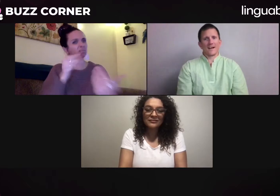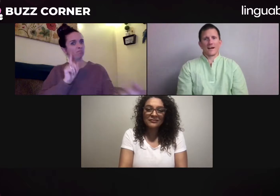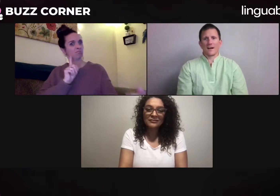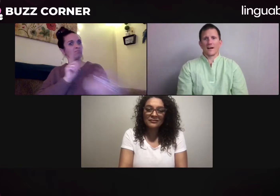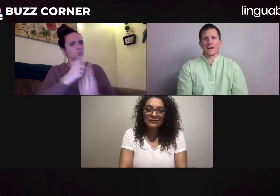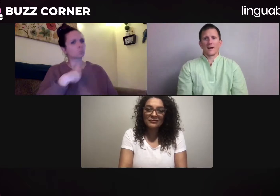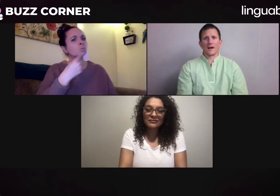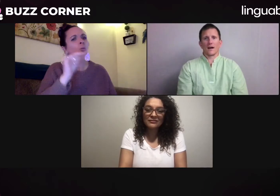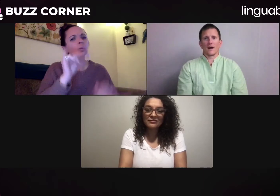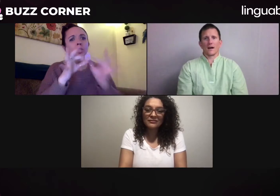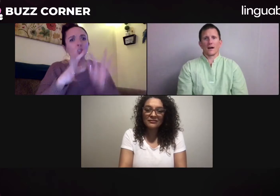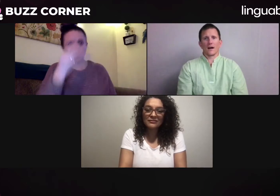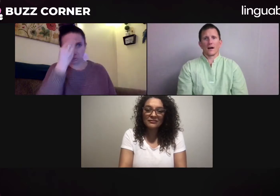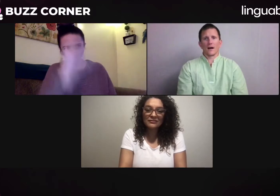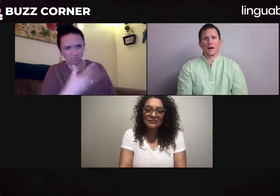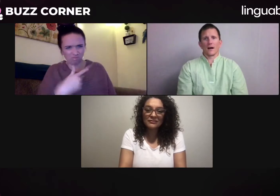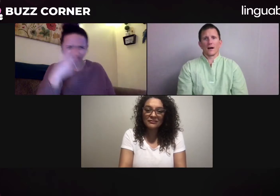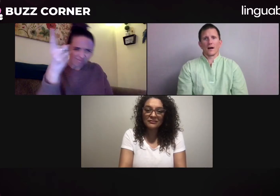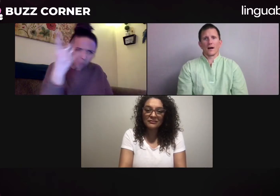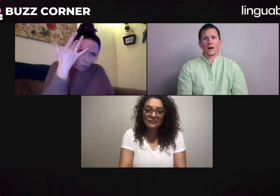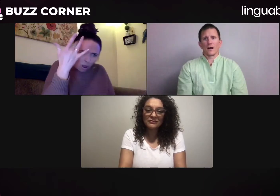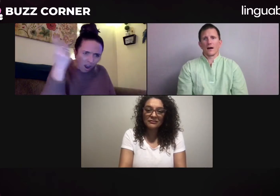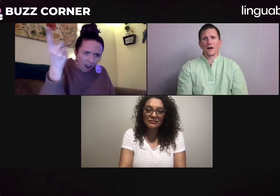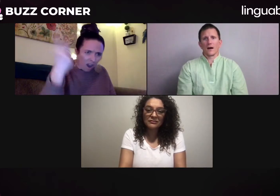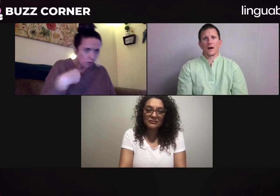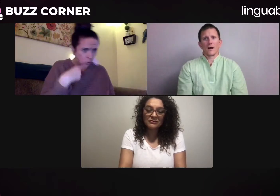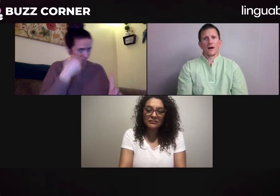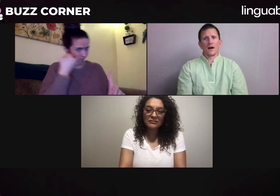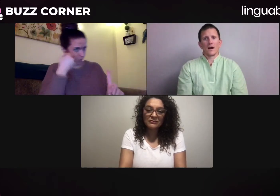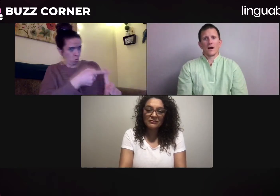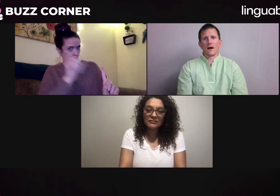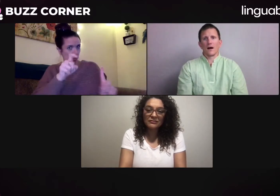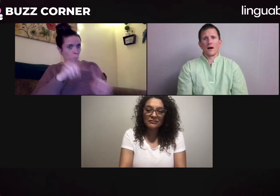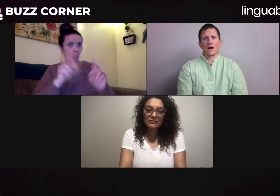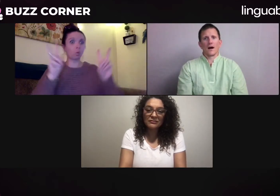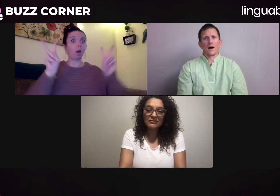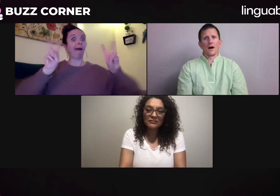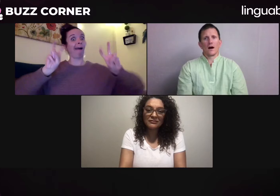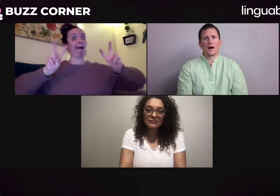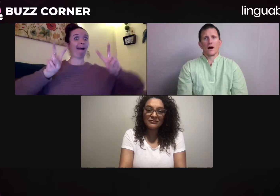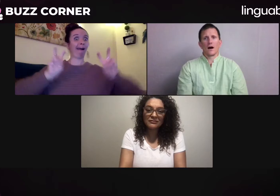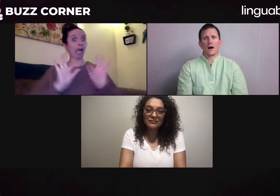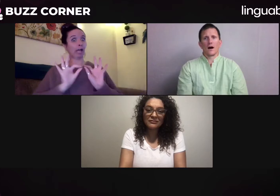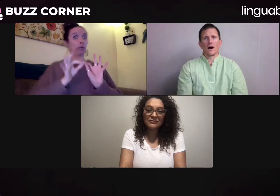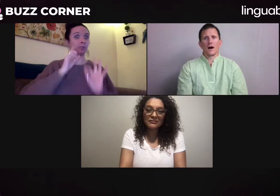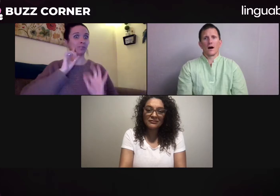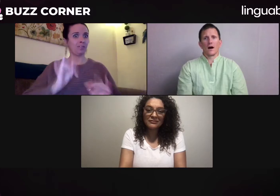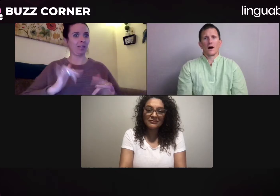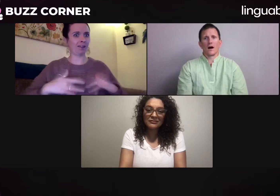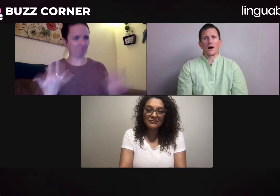They're sort of signing along with feeds from the hearing interpreter.